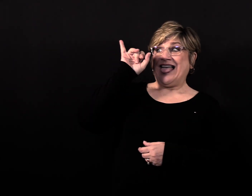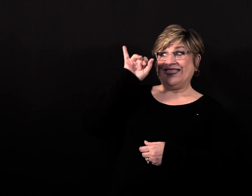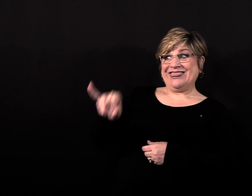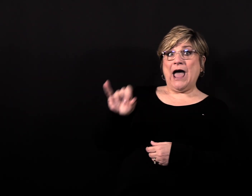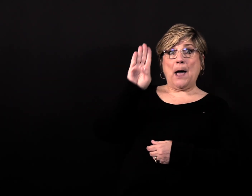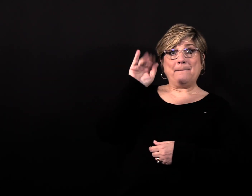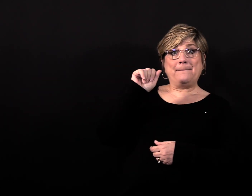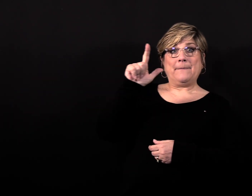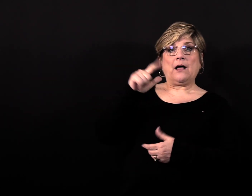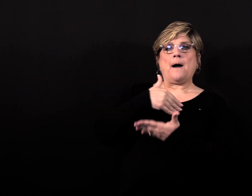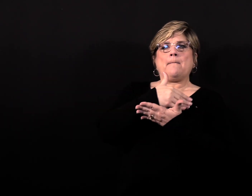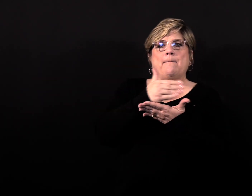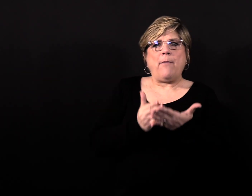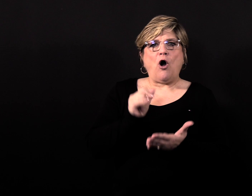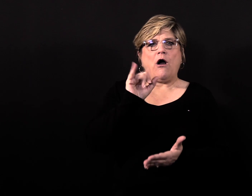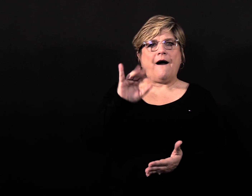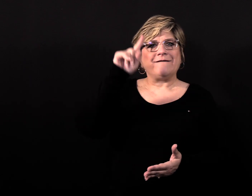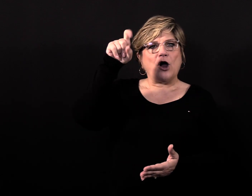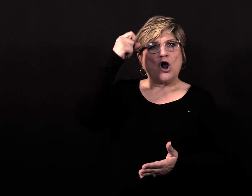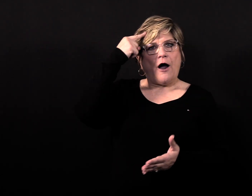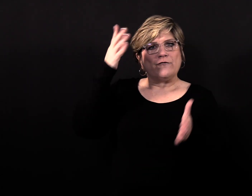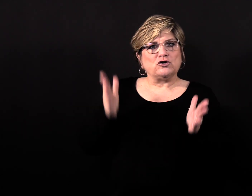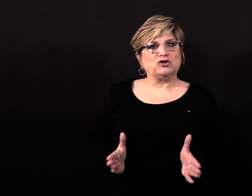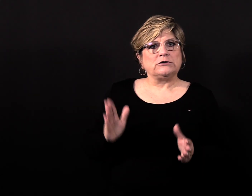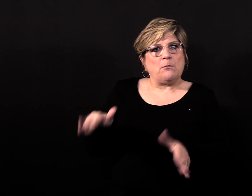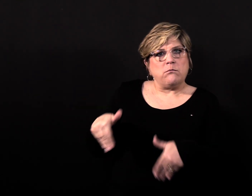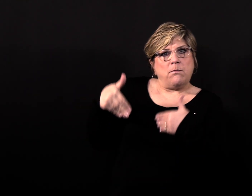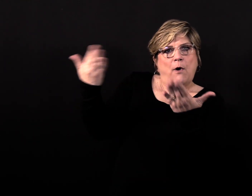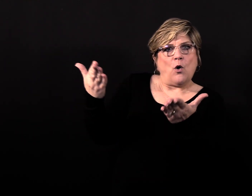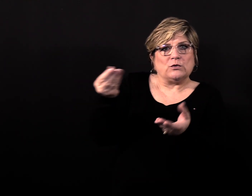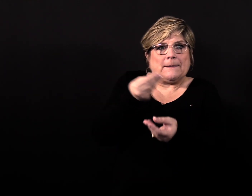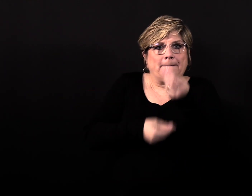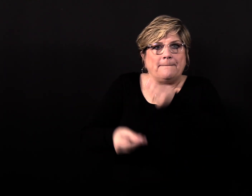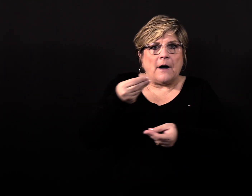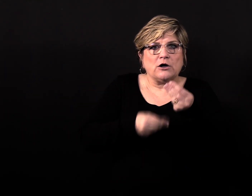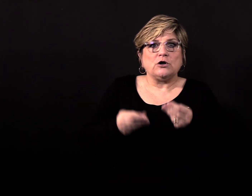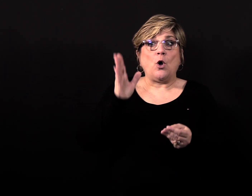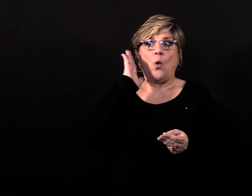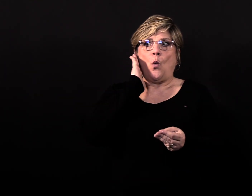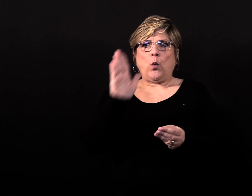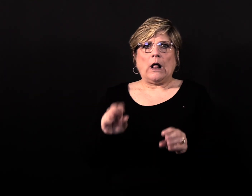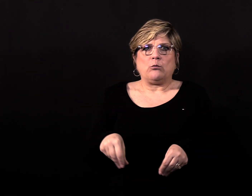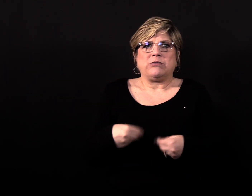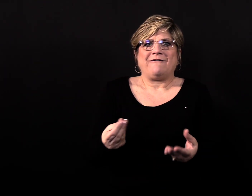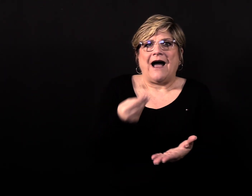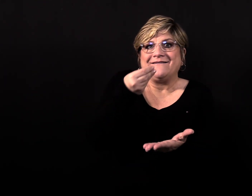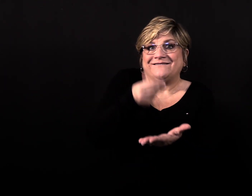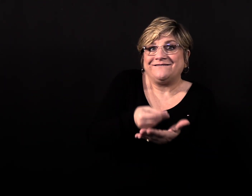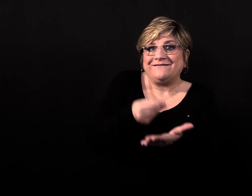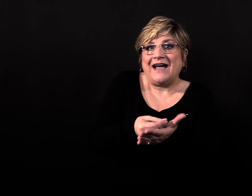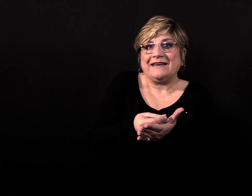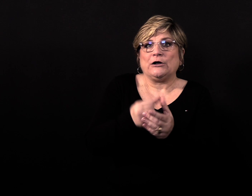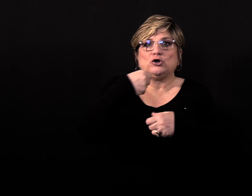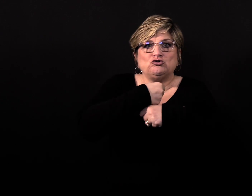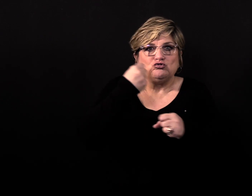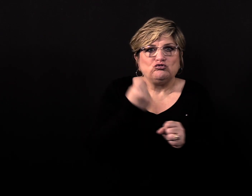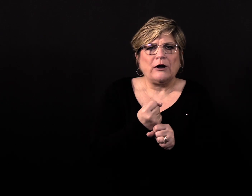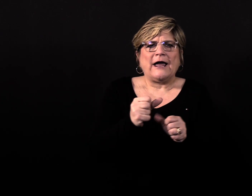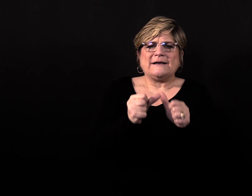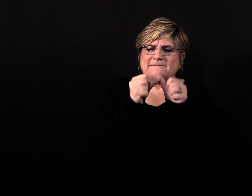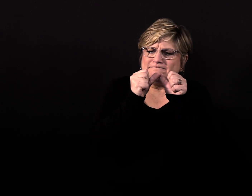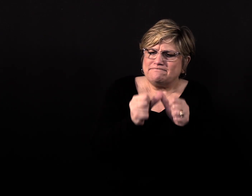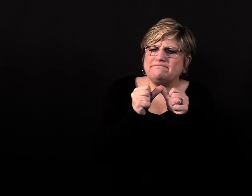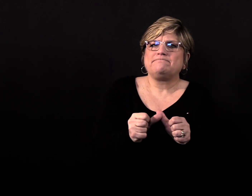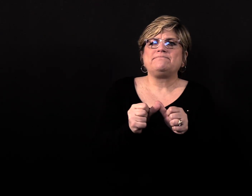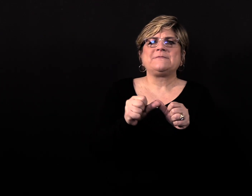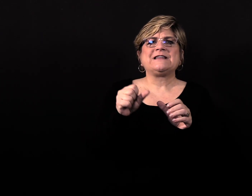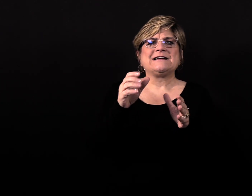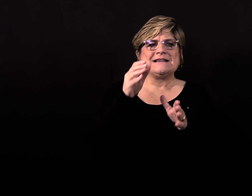is part of the Governor’s proposed budget and will provide funding to create a sustainable statewide